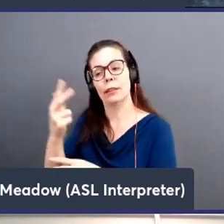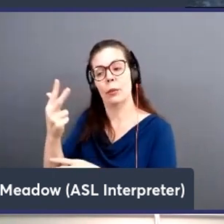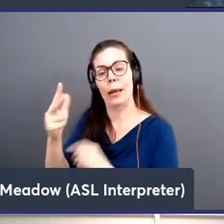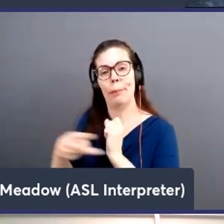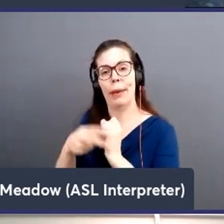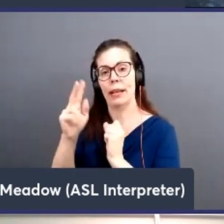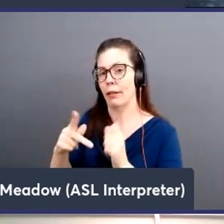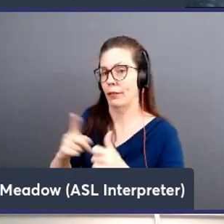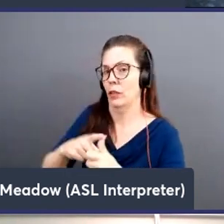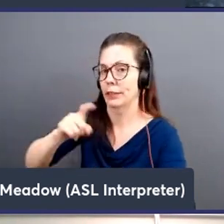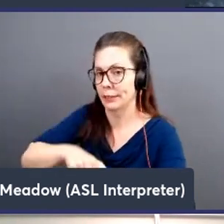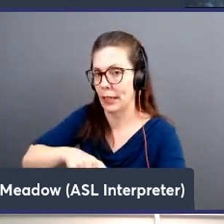you need to go to settings.